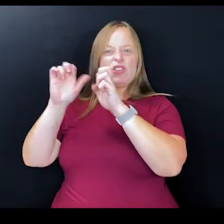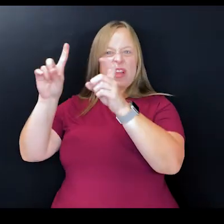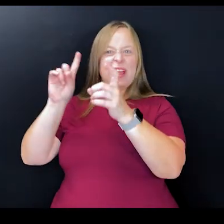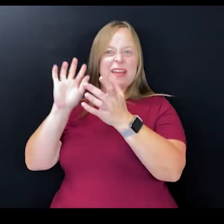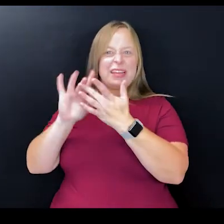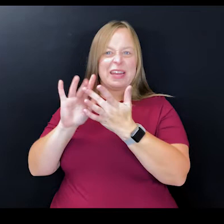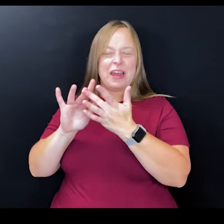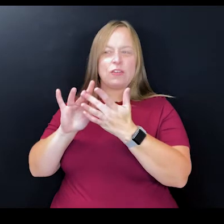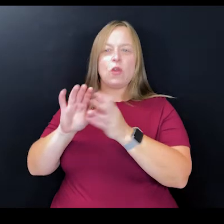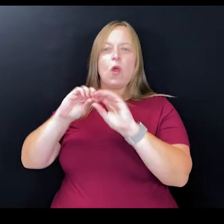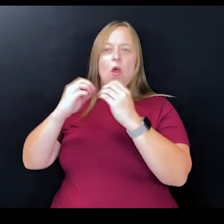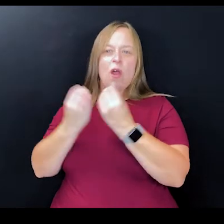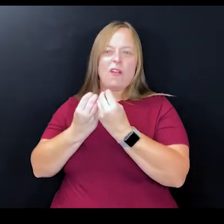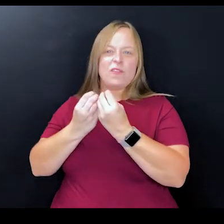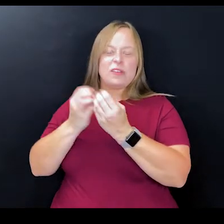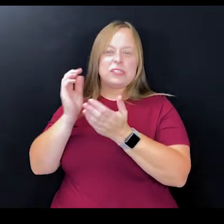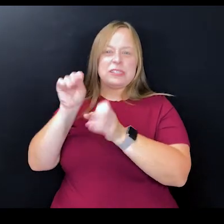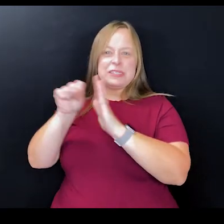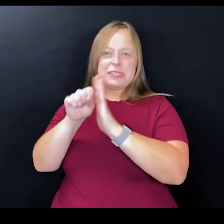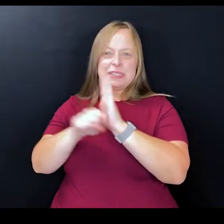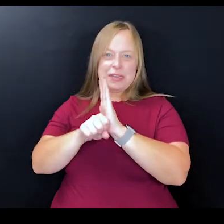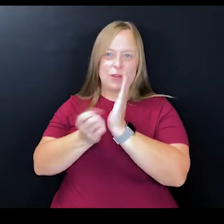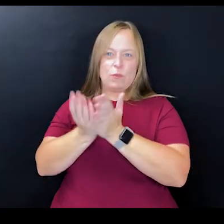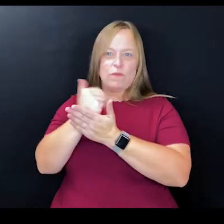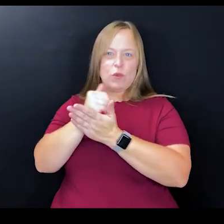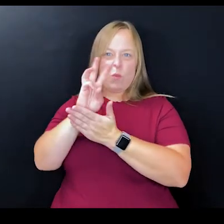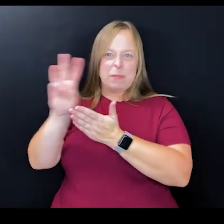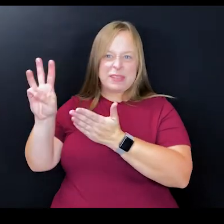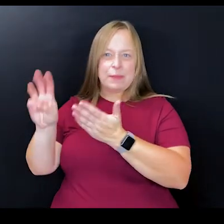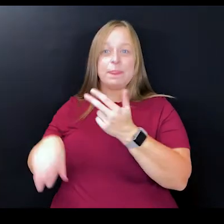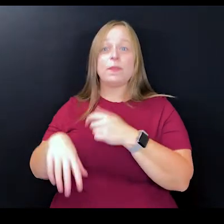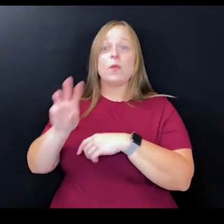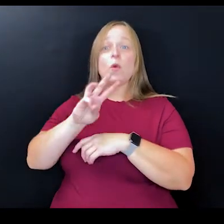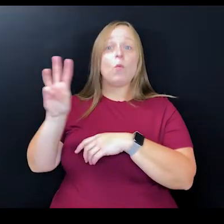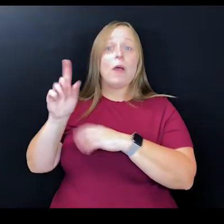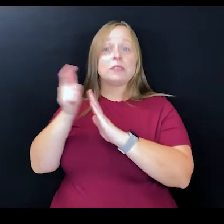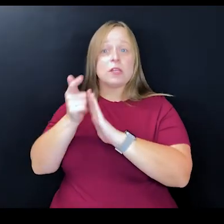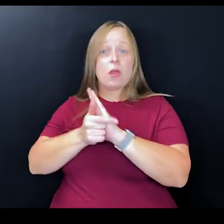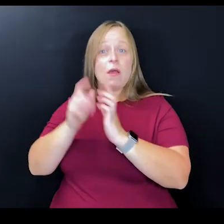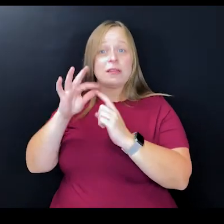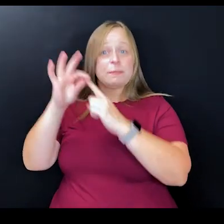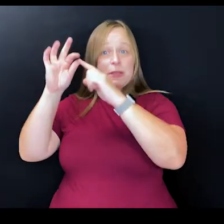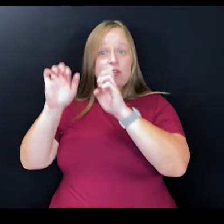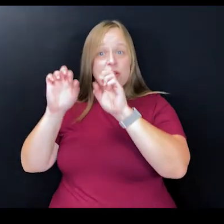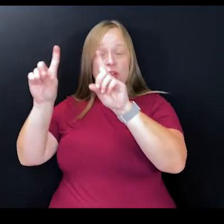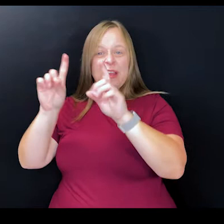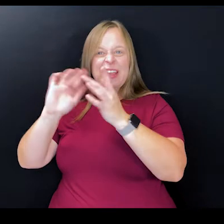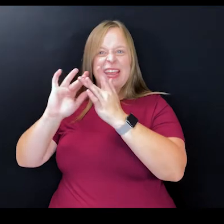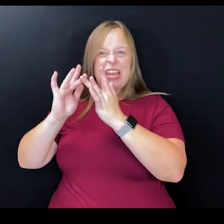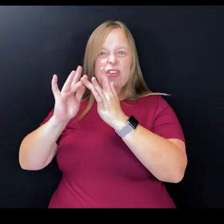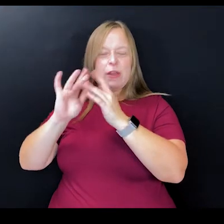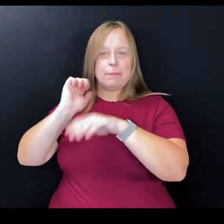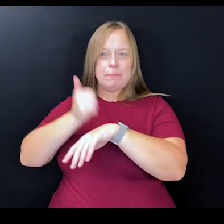also from the Office of State Review website. Westlaw and Special Education are internet-based,